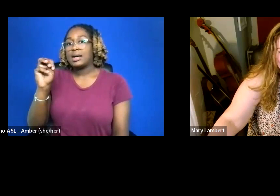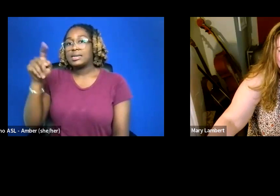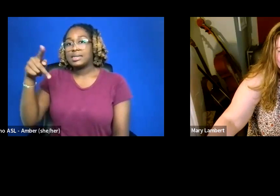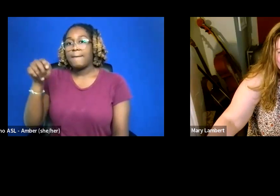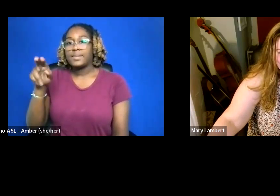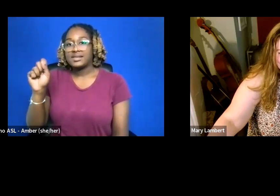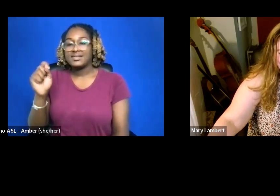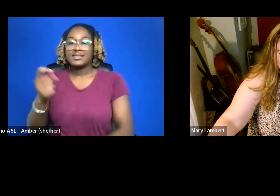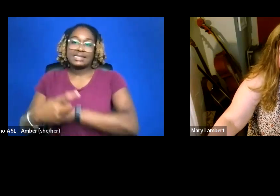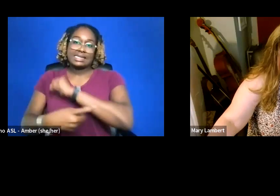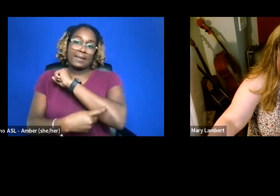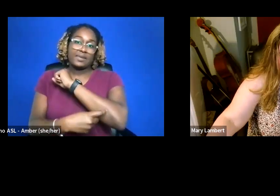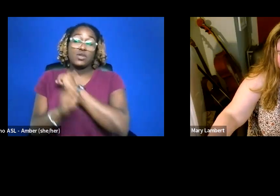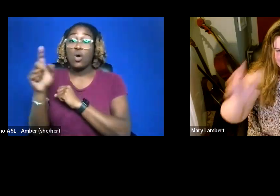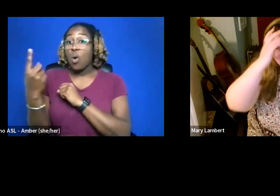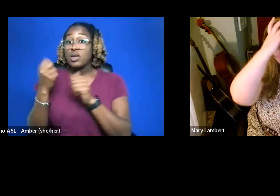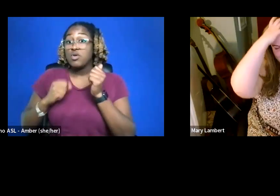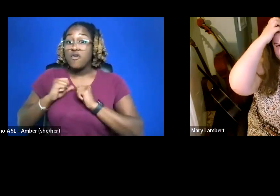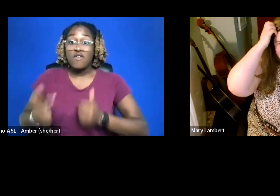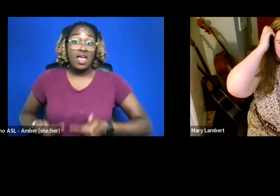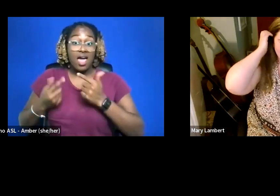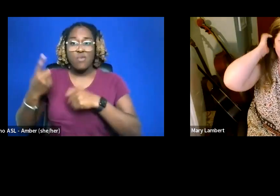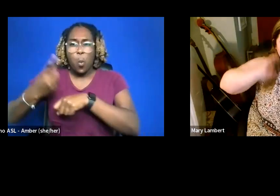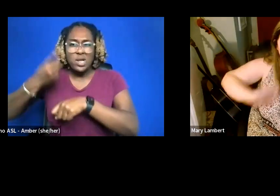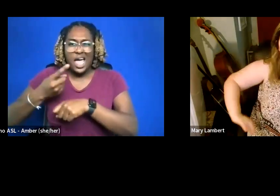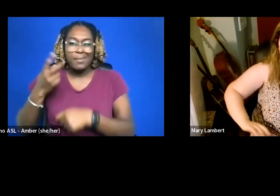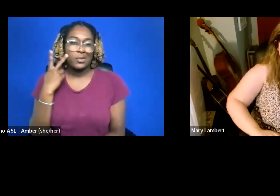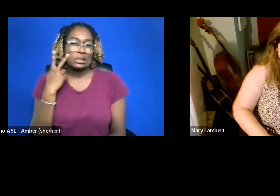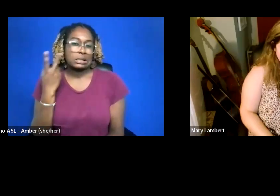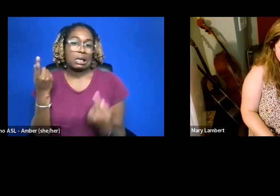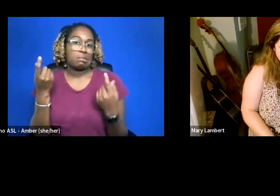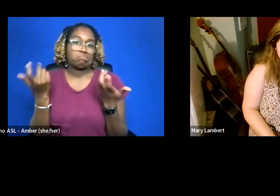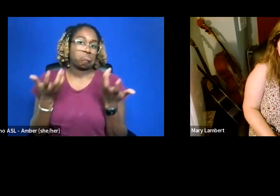and I've only performed it like live once. So we'll see how I, we'll see how I do.